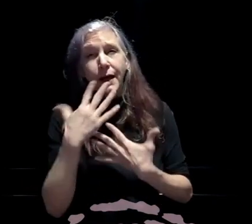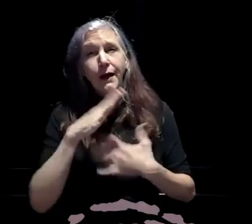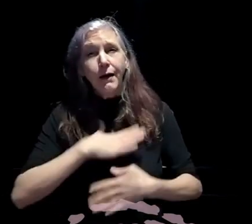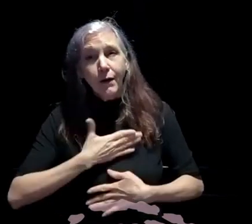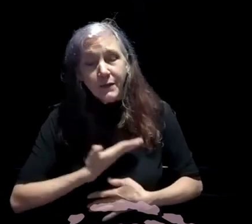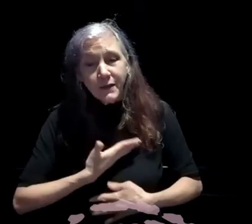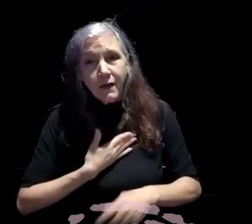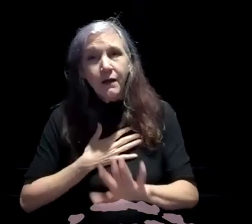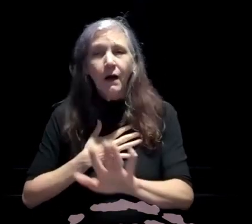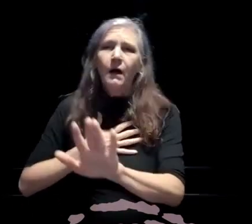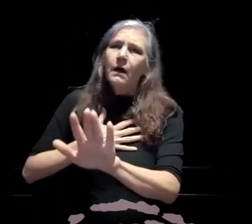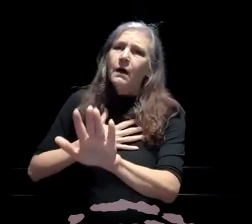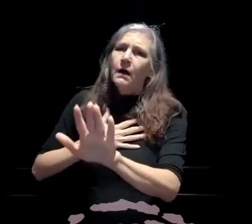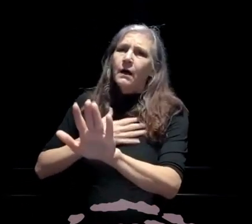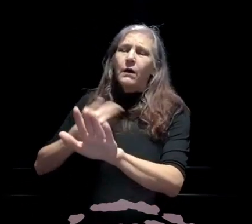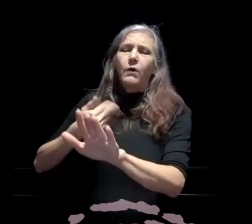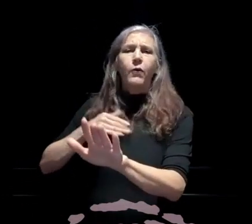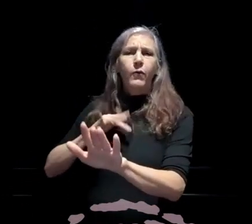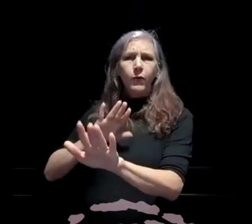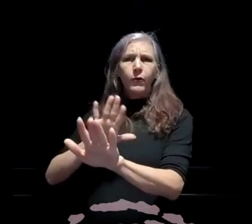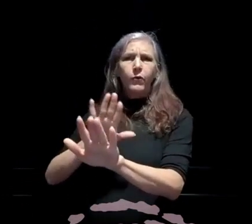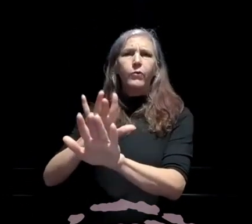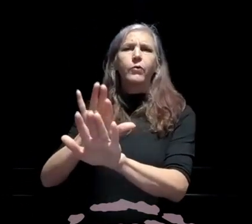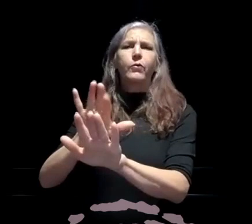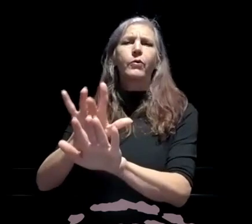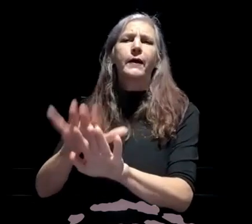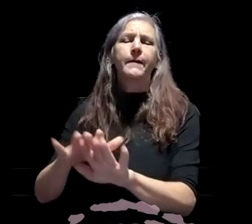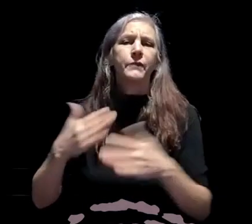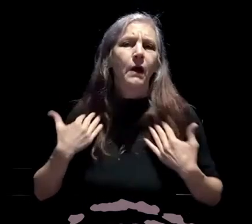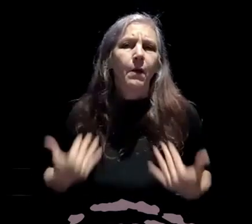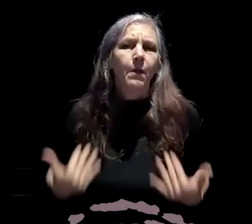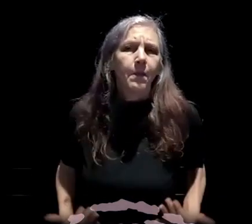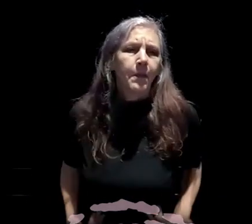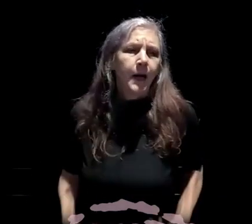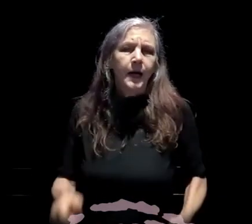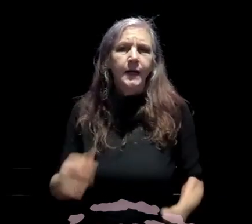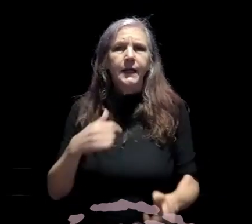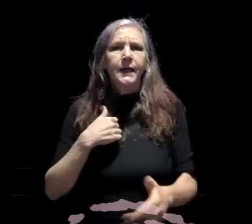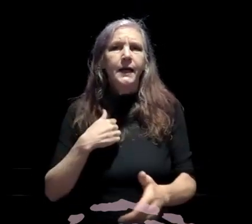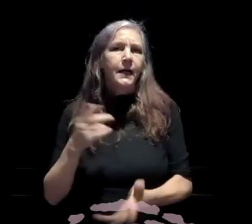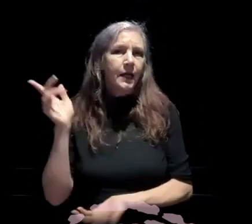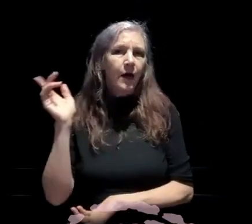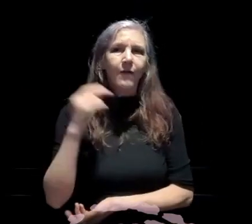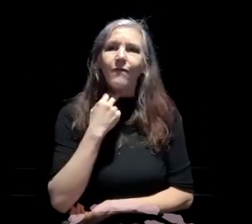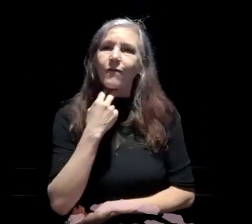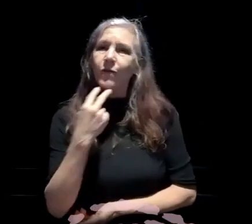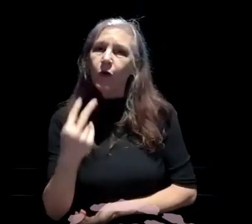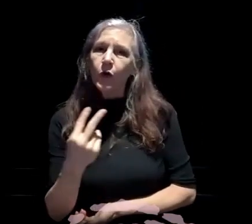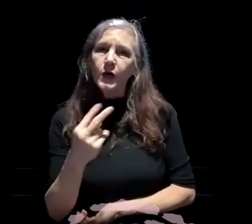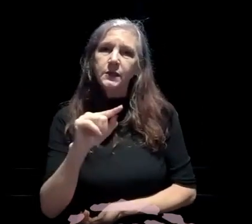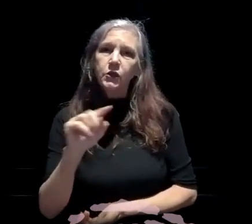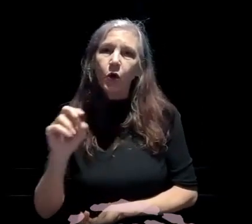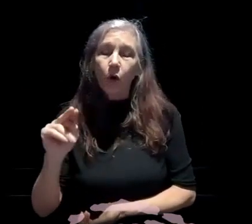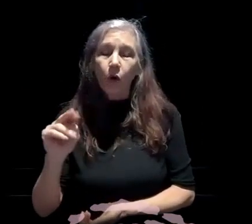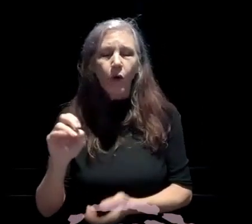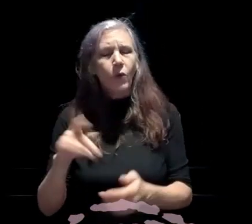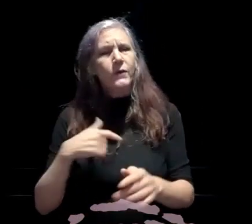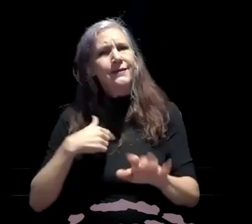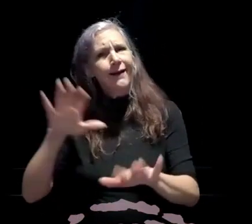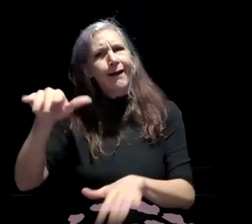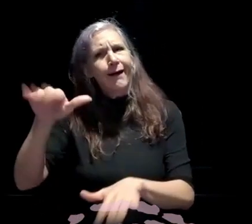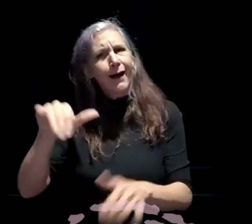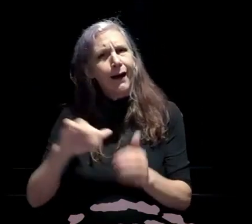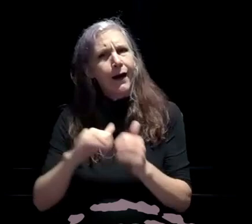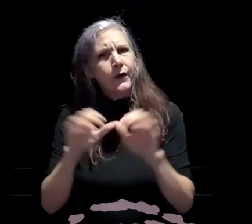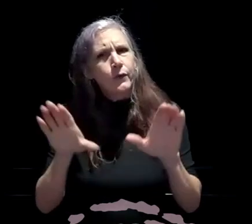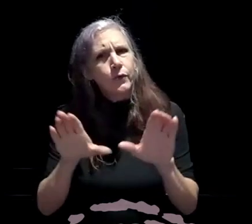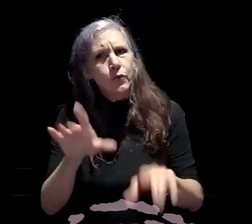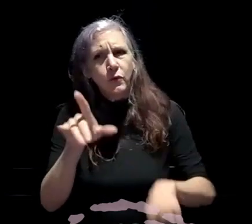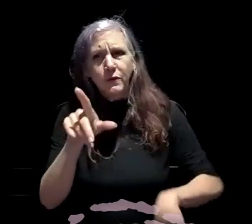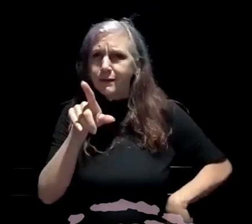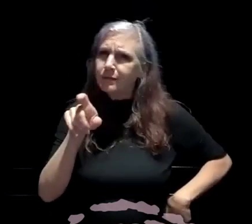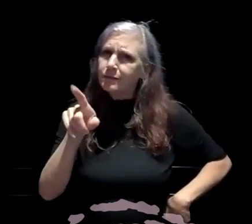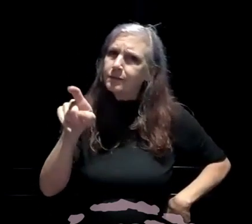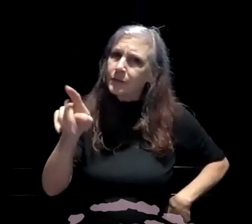We instinctively, we reflect that emotion in our body and in our tone, asking, hey. How you doing?